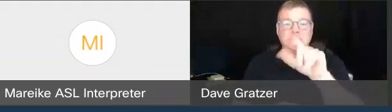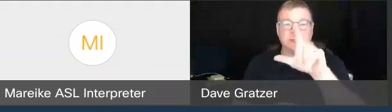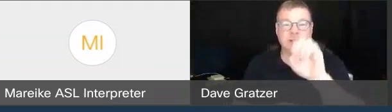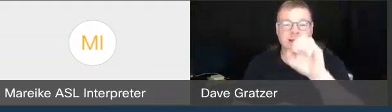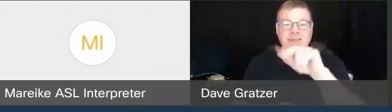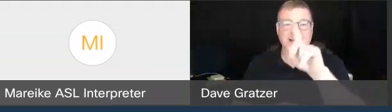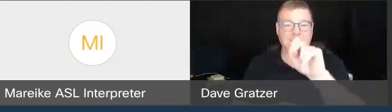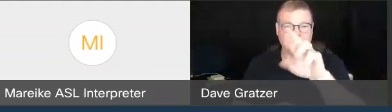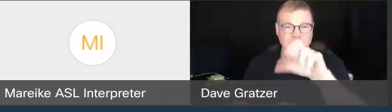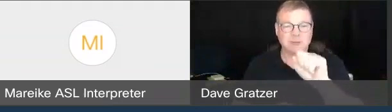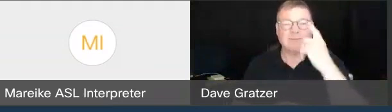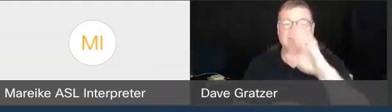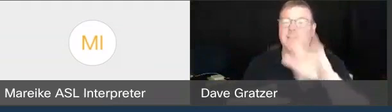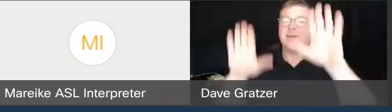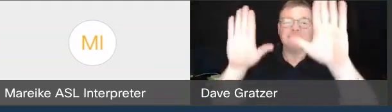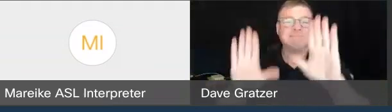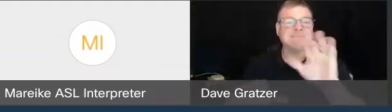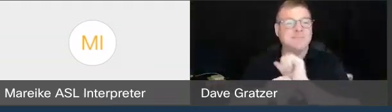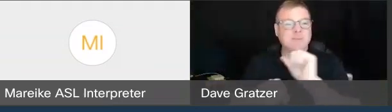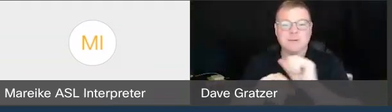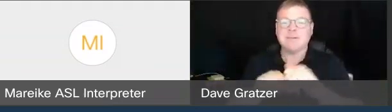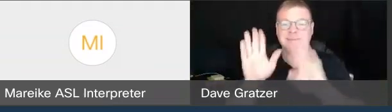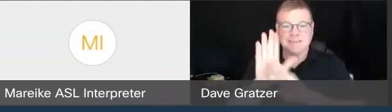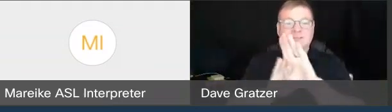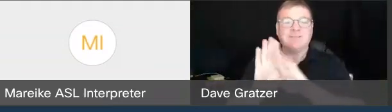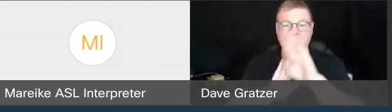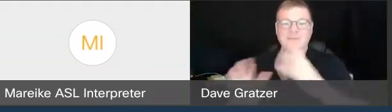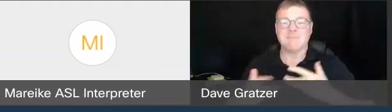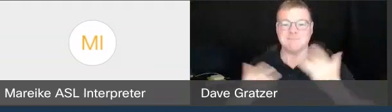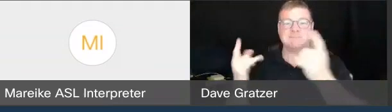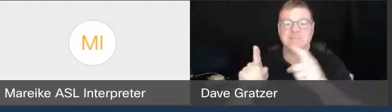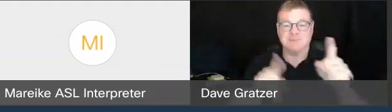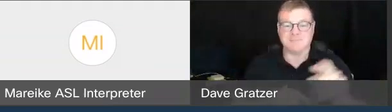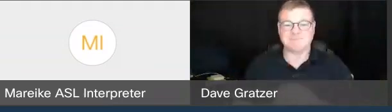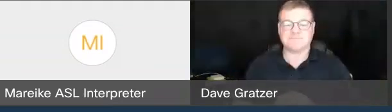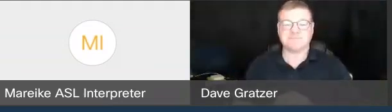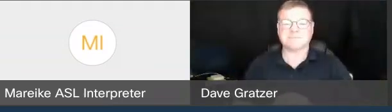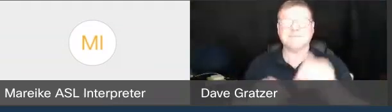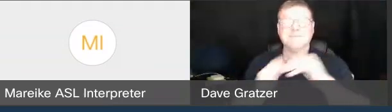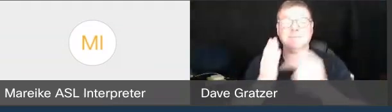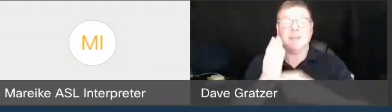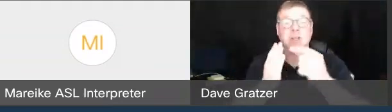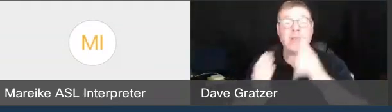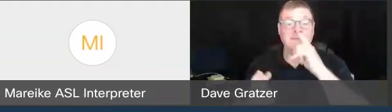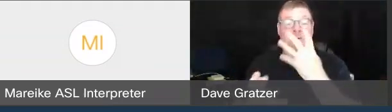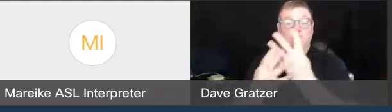Rogers for their excellent work at developing this event in the journal of Correctional Healthcare,